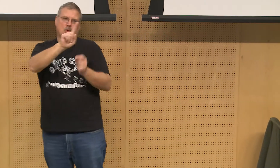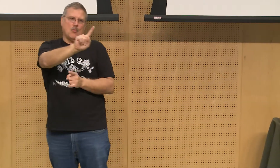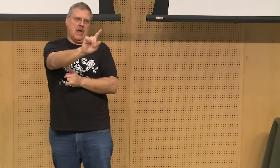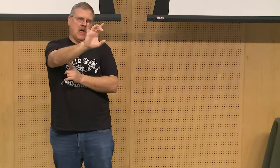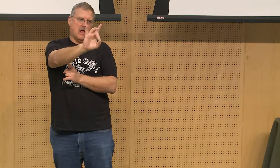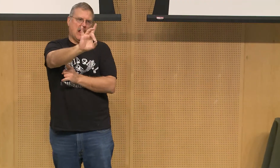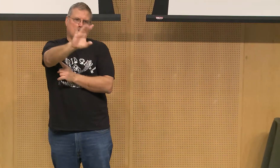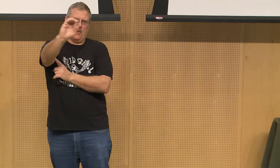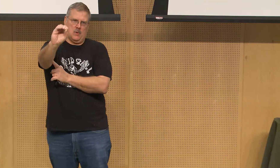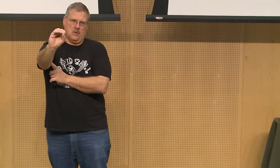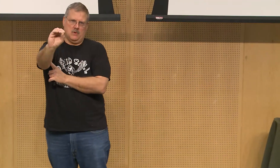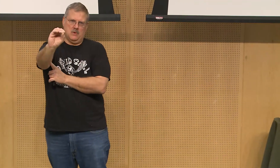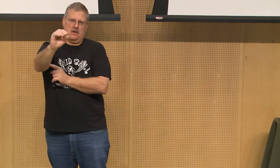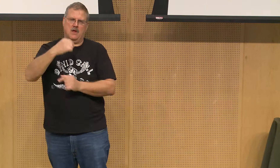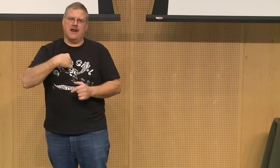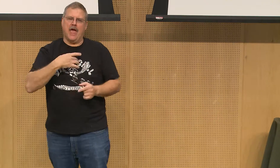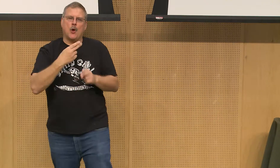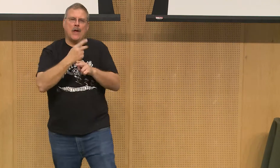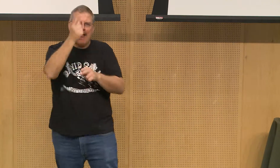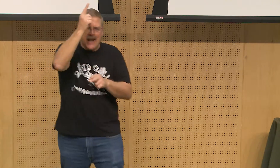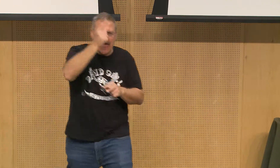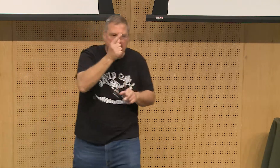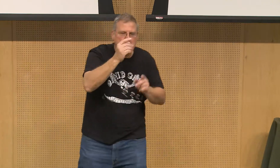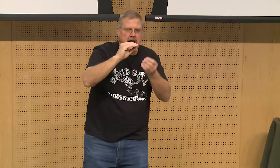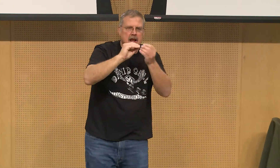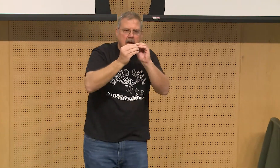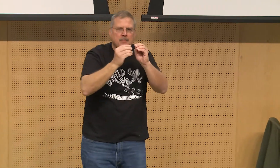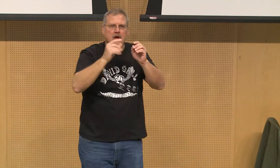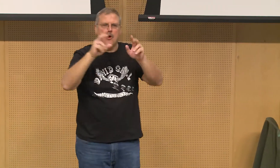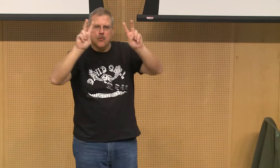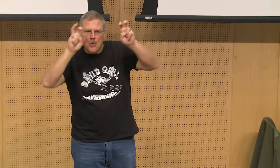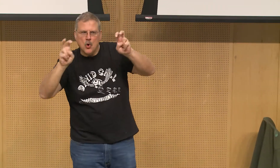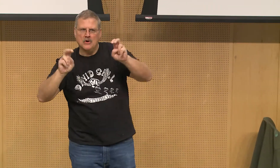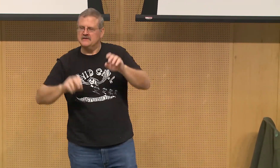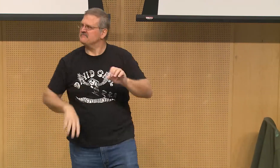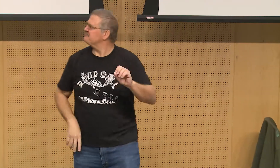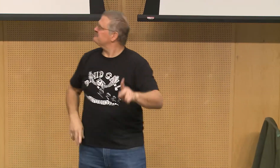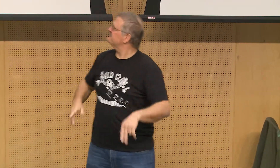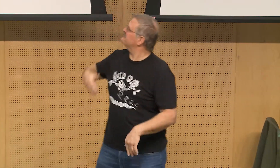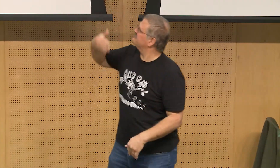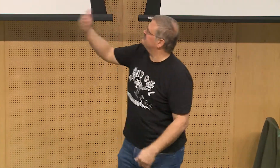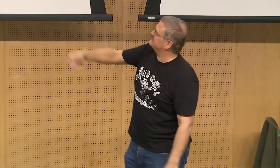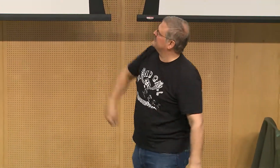at the bottom of this, is 1880, the time of the Milan Conference.